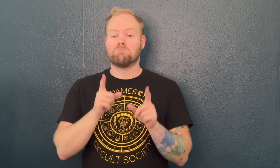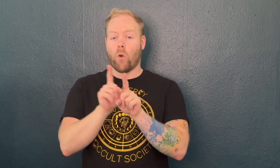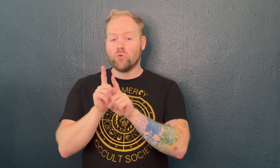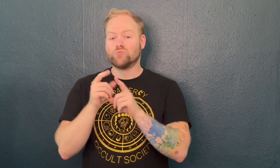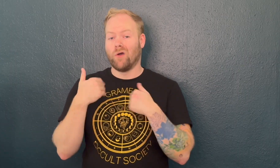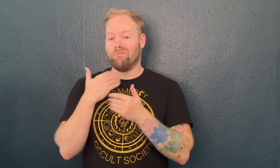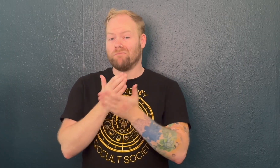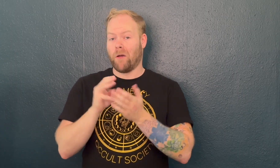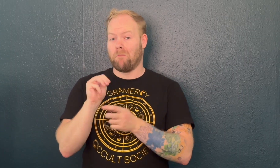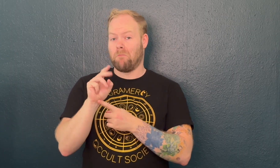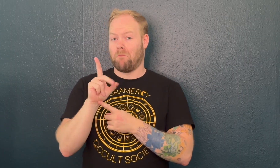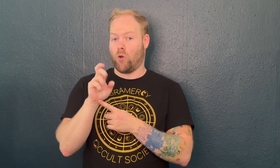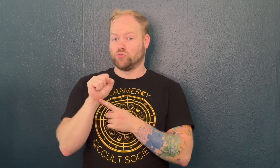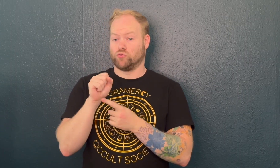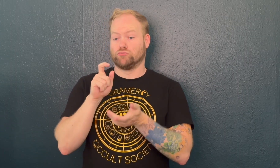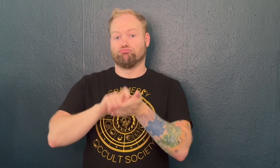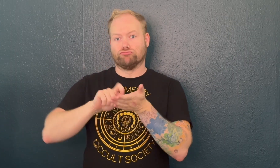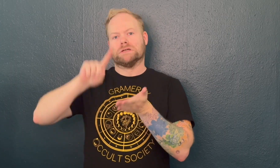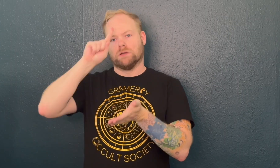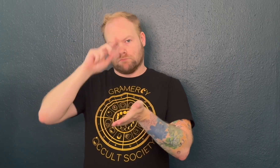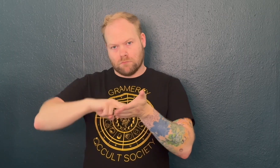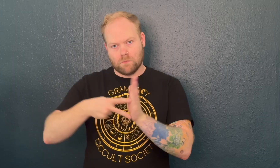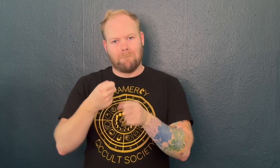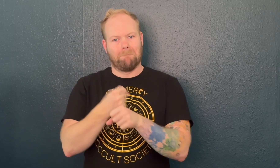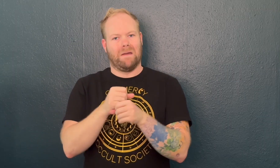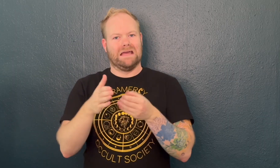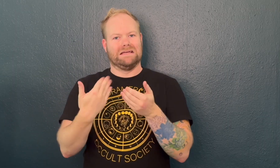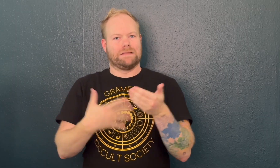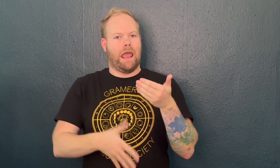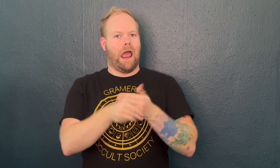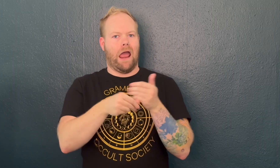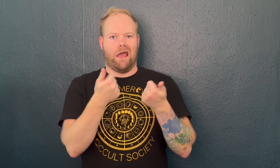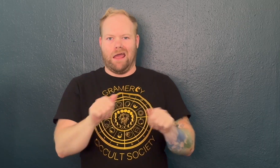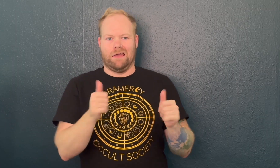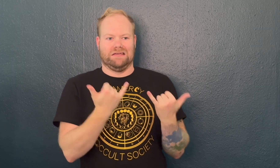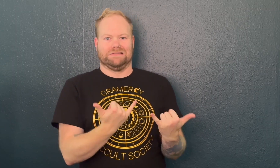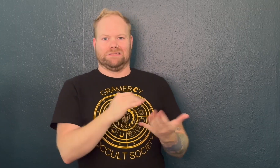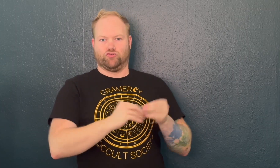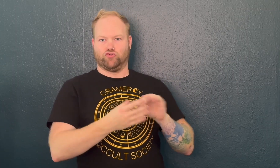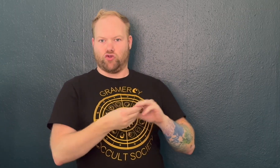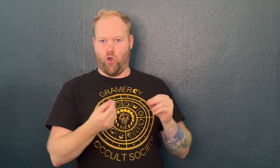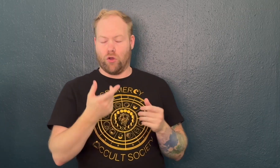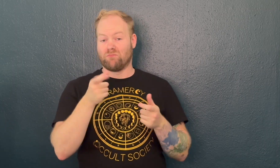There are also some modules that are written in a way that makes it easy to drop into any existing story,